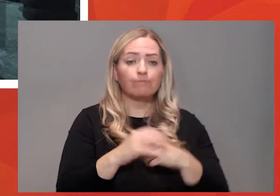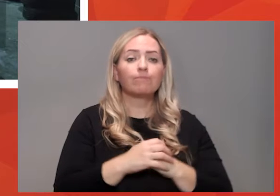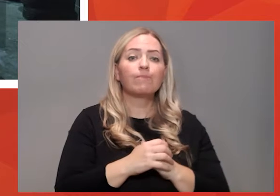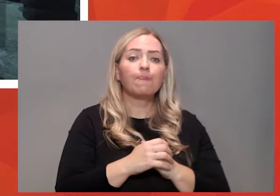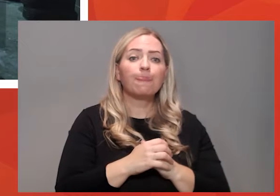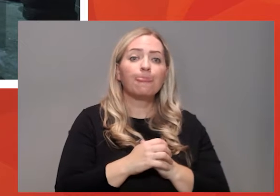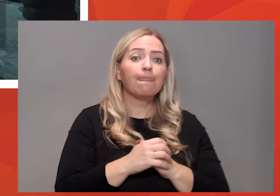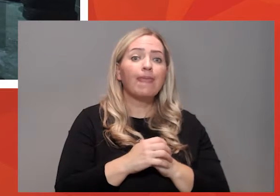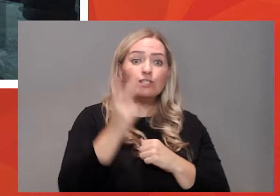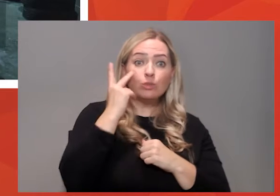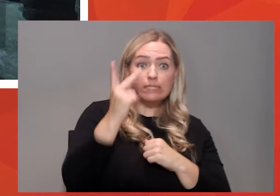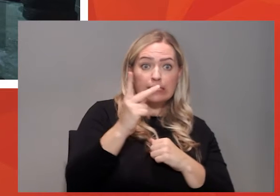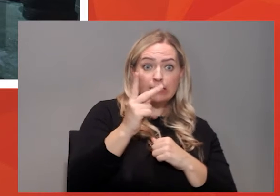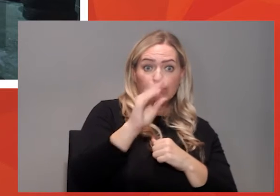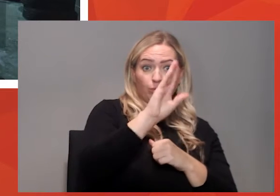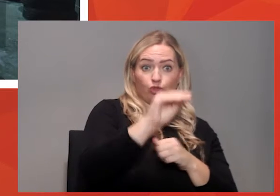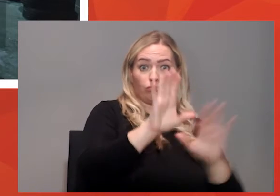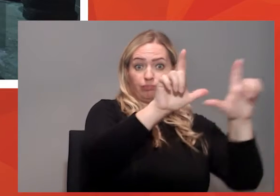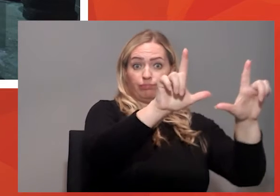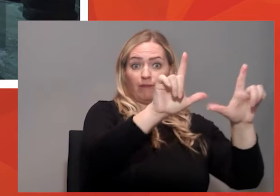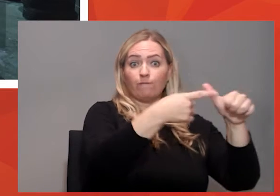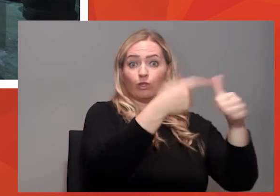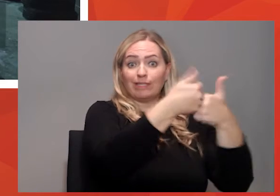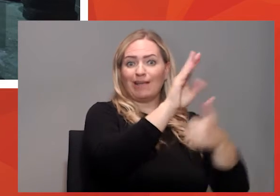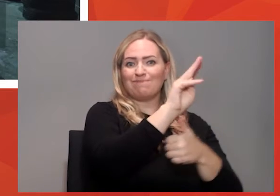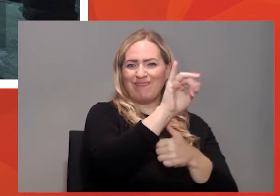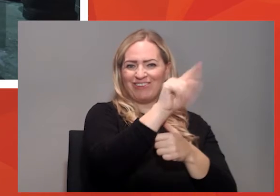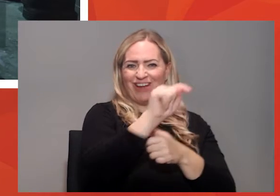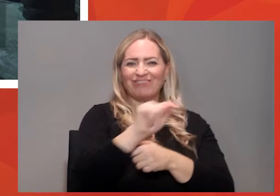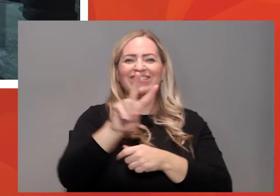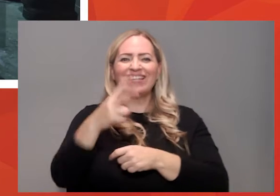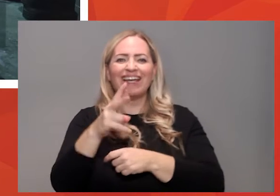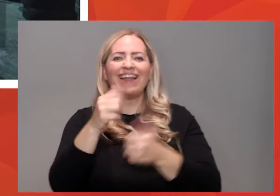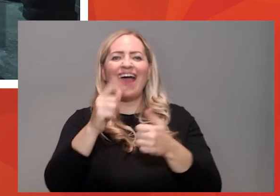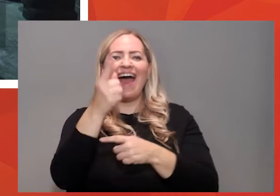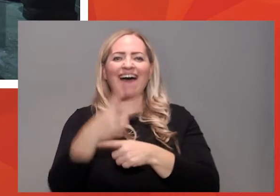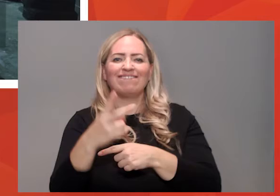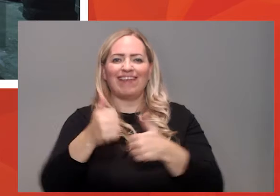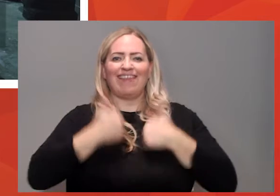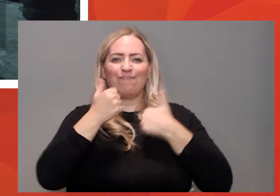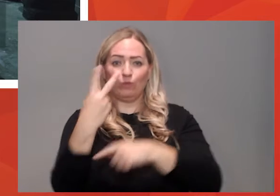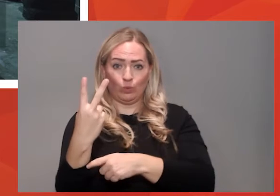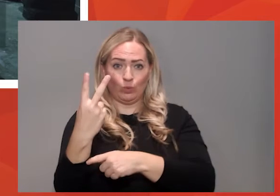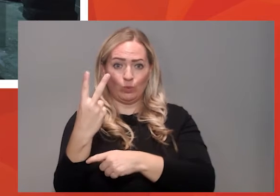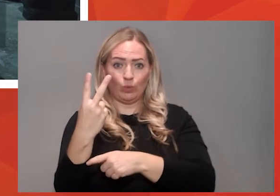feature. And as you can send the screenshot, the first game is "Minecraft", the second one is "Half Life 2".